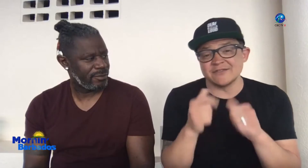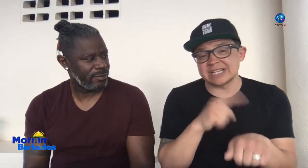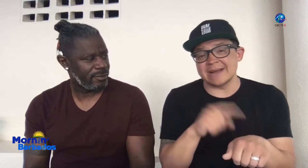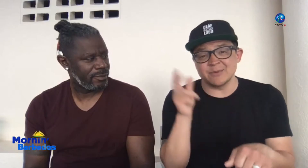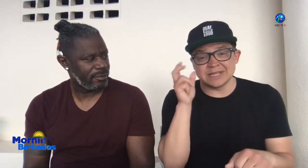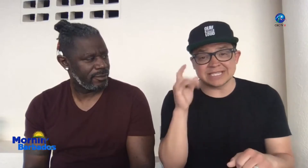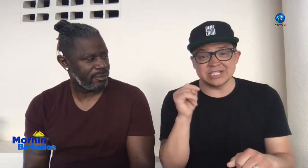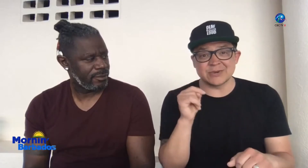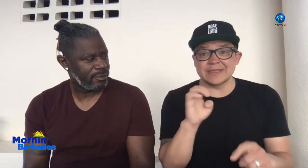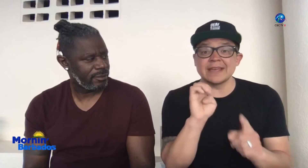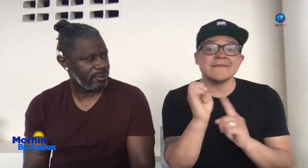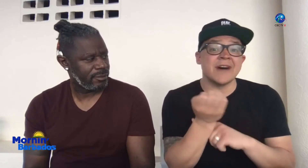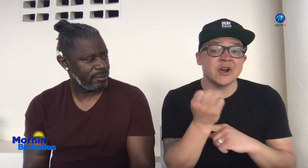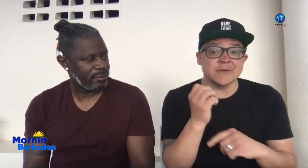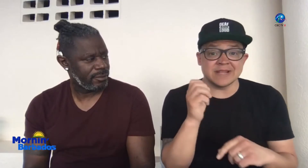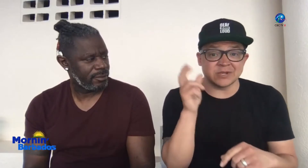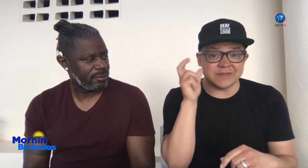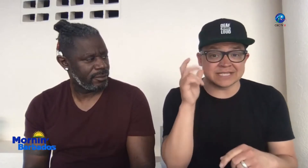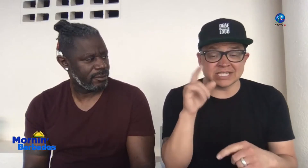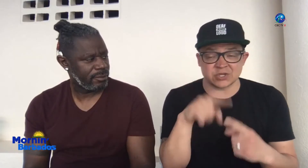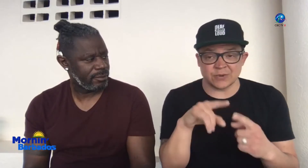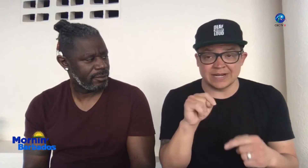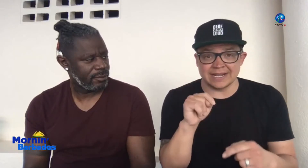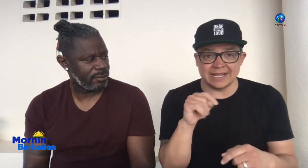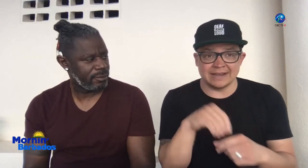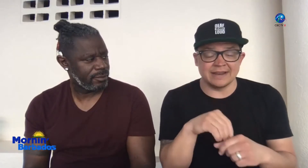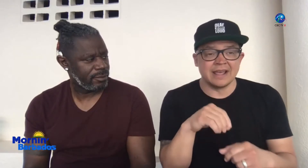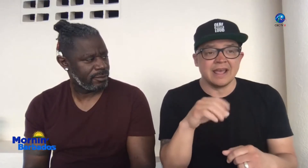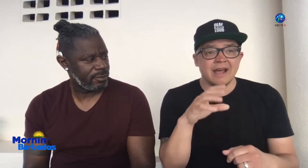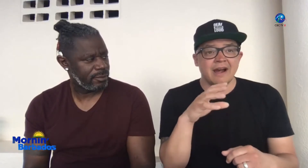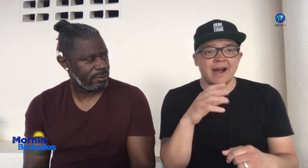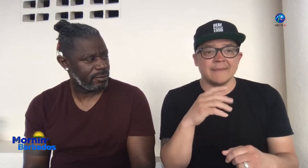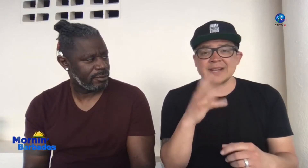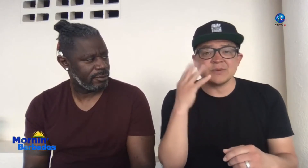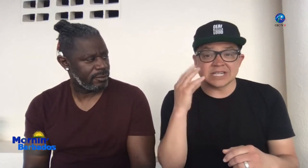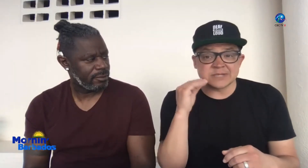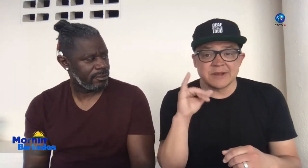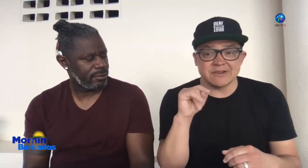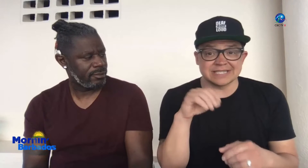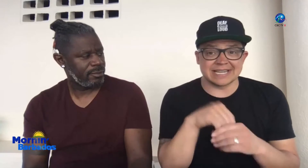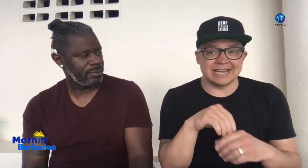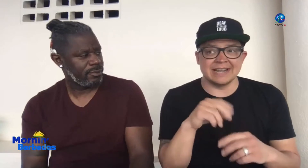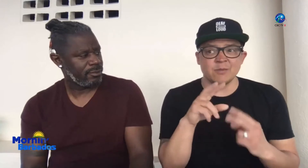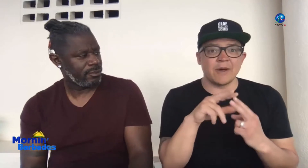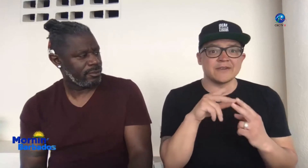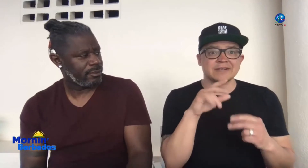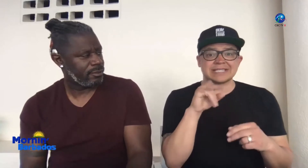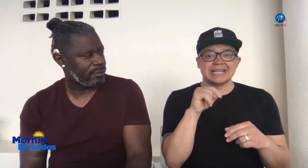every time you listen to it the environment gets into it and i mean experience it and whether it's